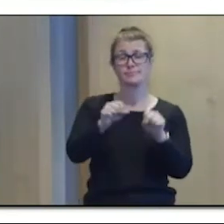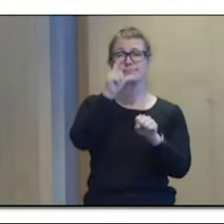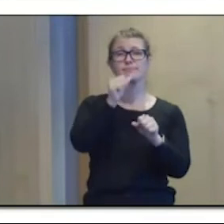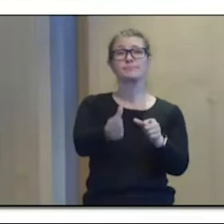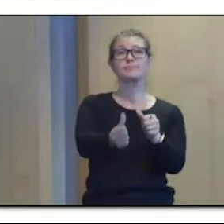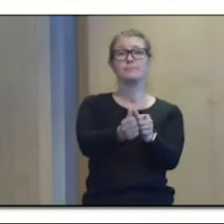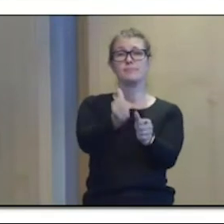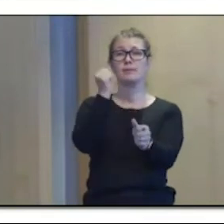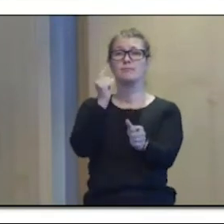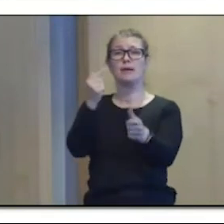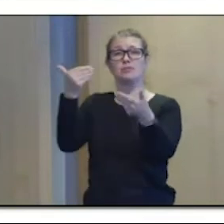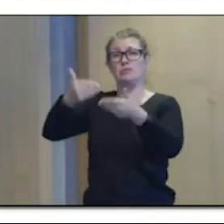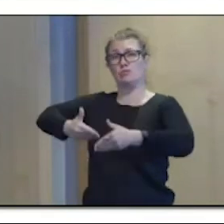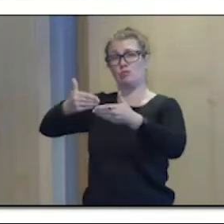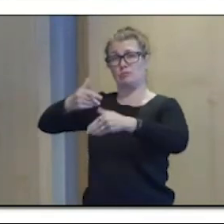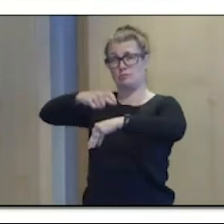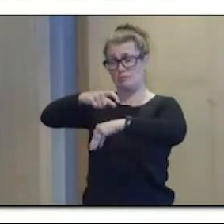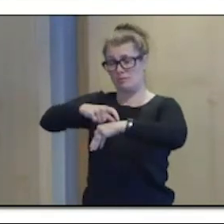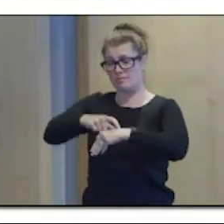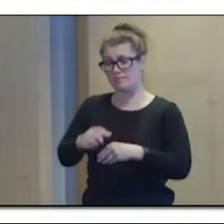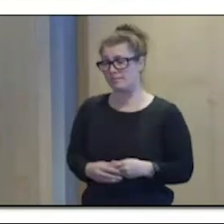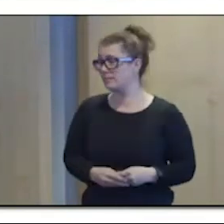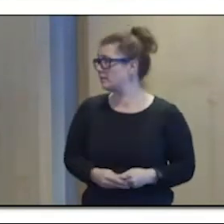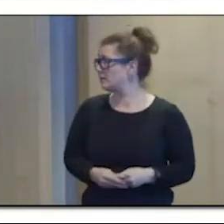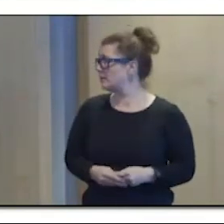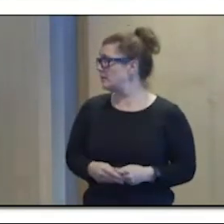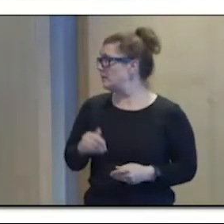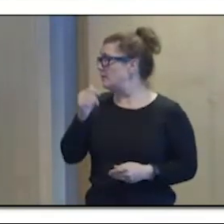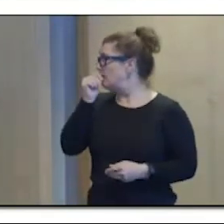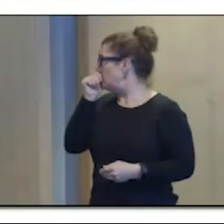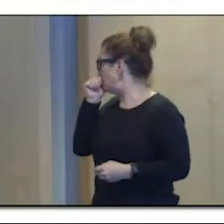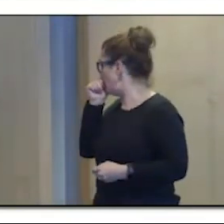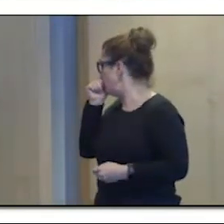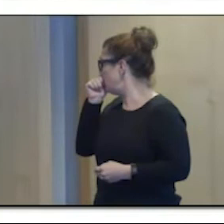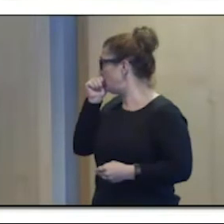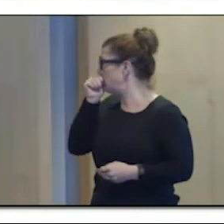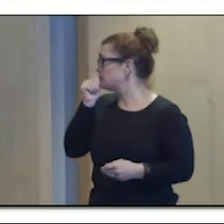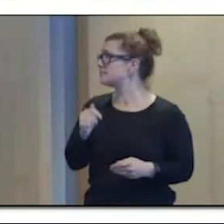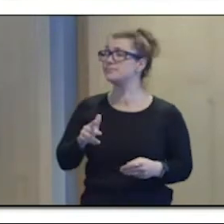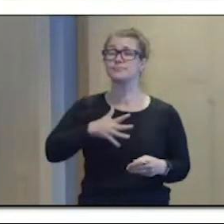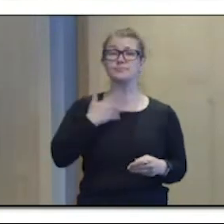periods. In the same way that you wouldn't want to drive in reverse from the CBD to Highett